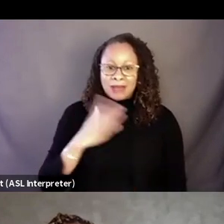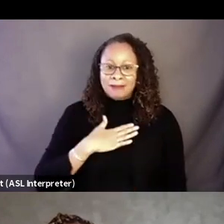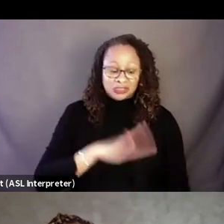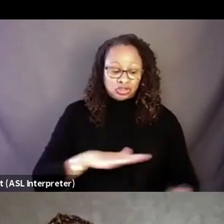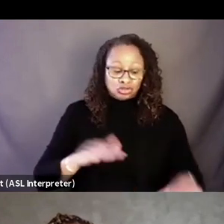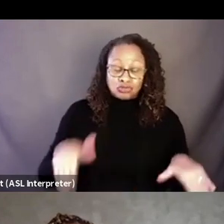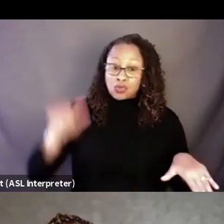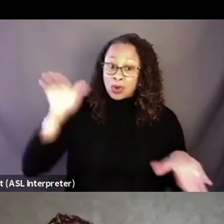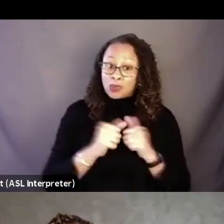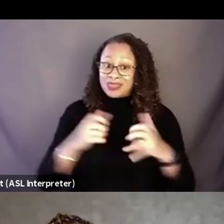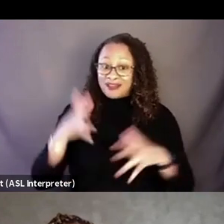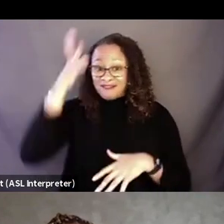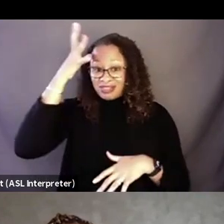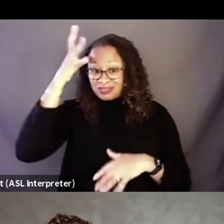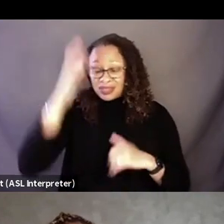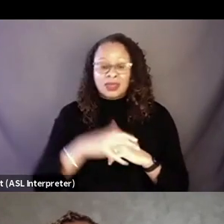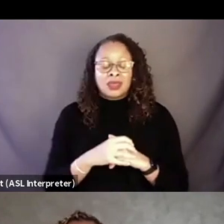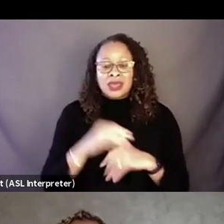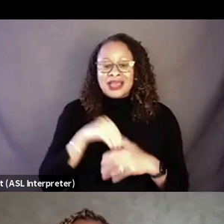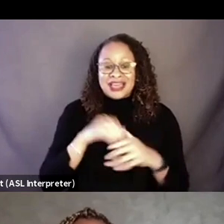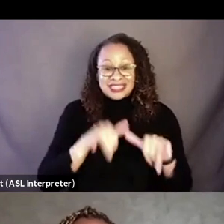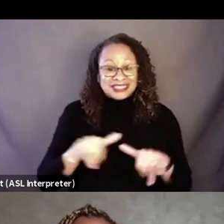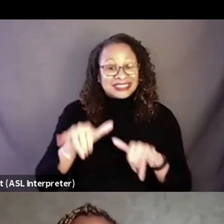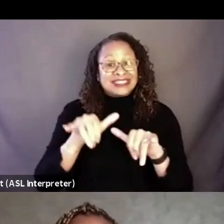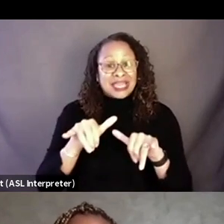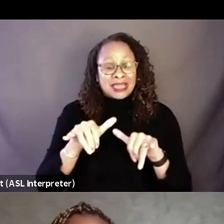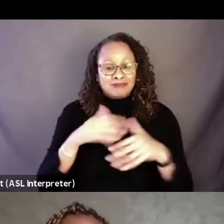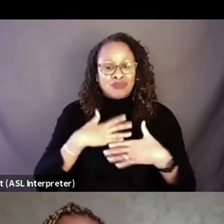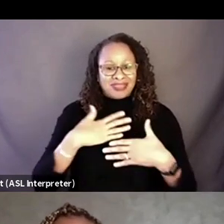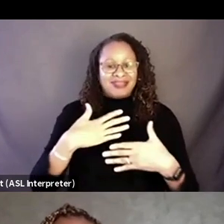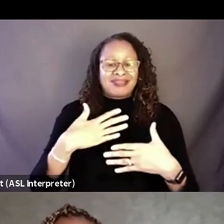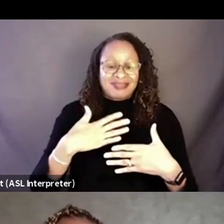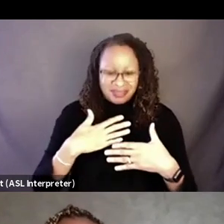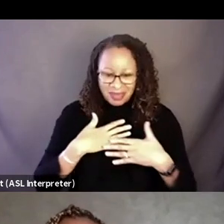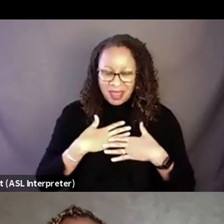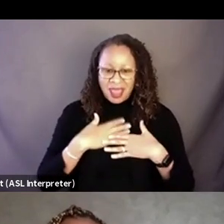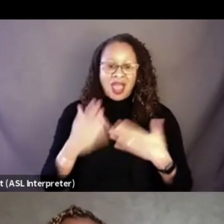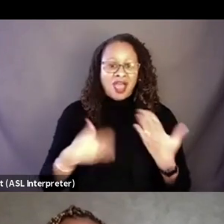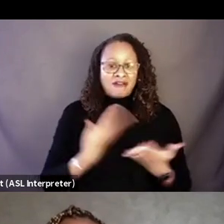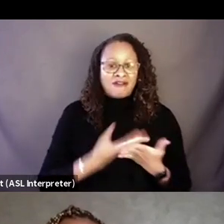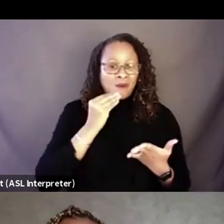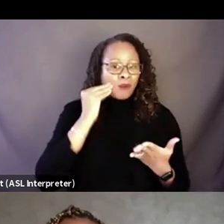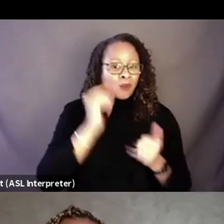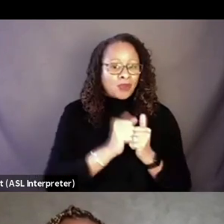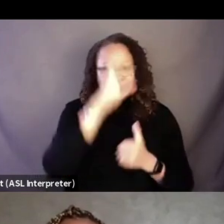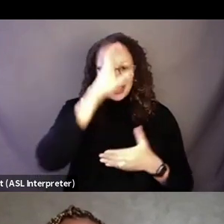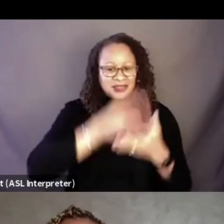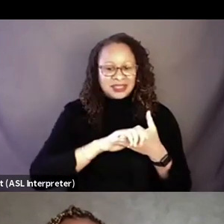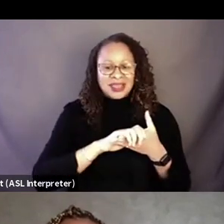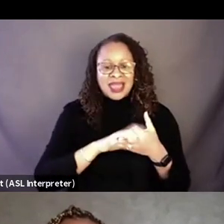And then in the same, nearly the same breath, I come home with my husband and with the father of my children.